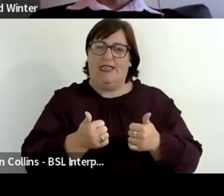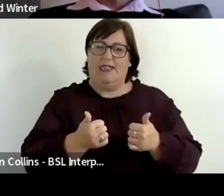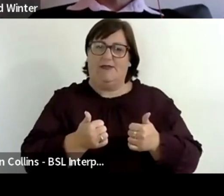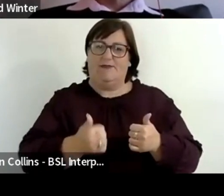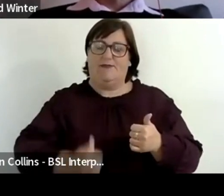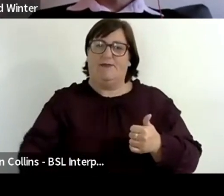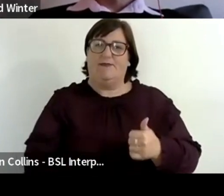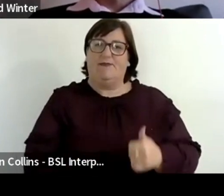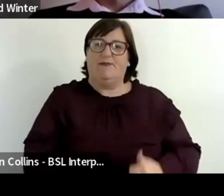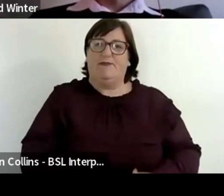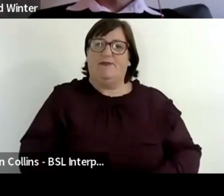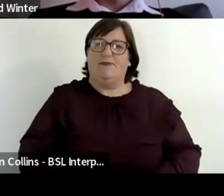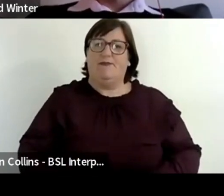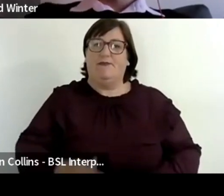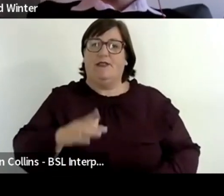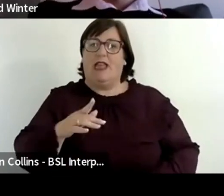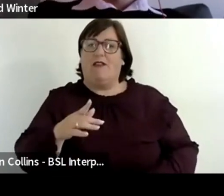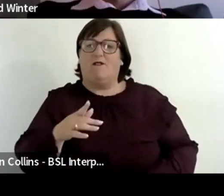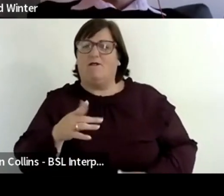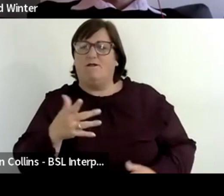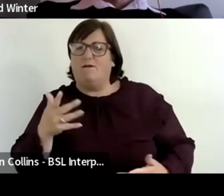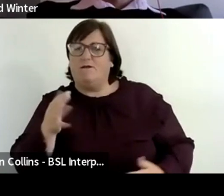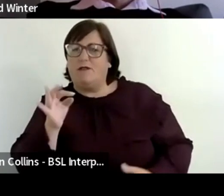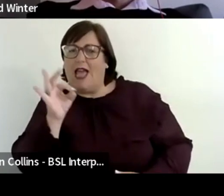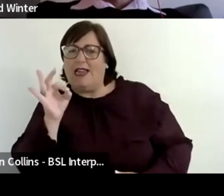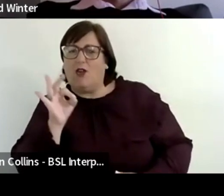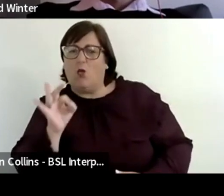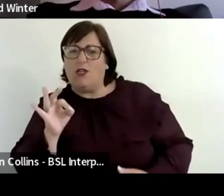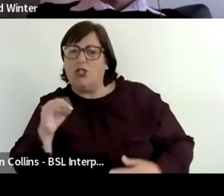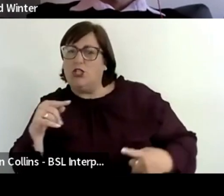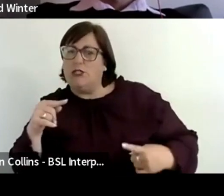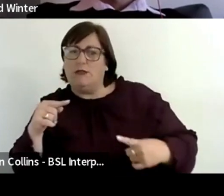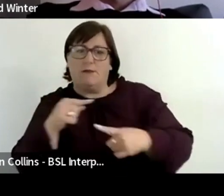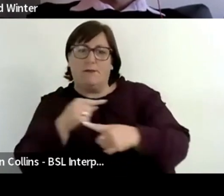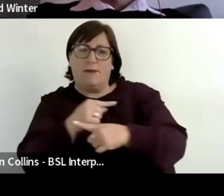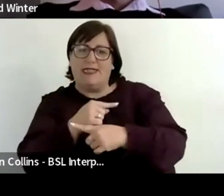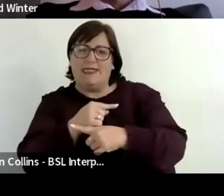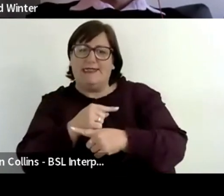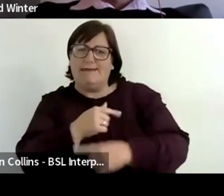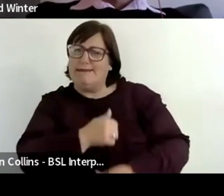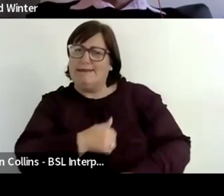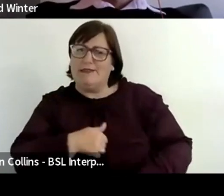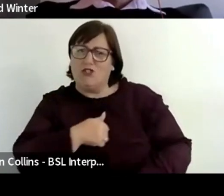If we have missed any questions, my apologies, but we will send the answers to your email.